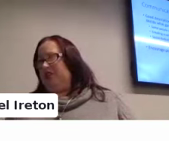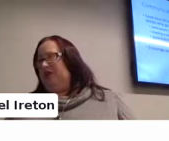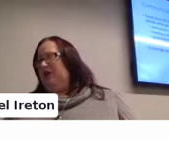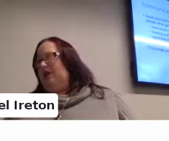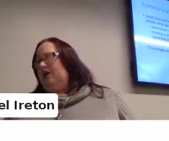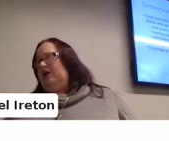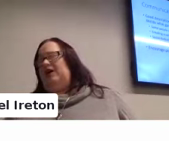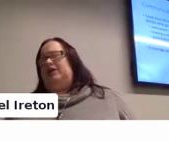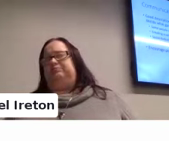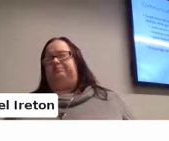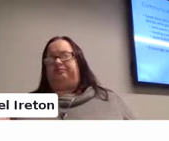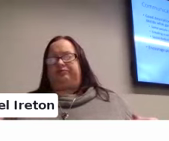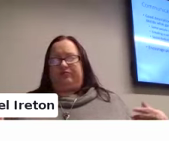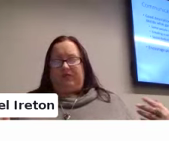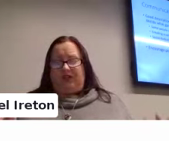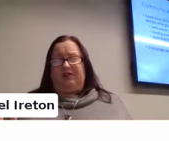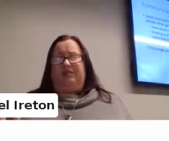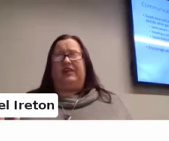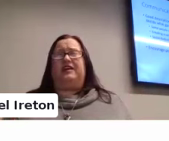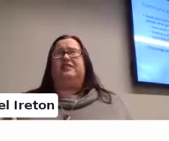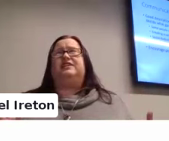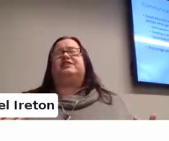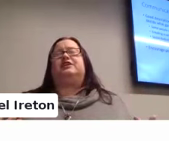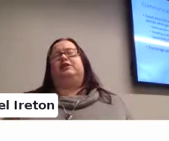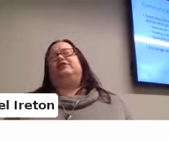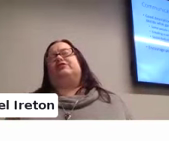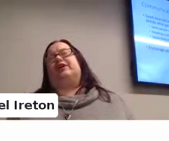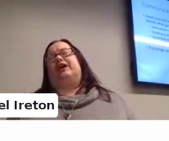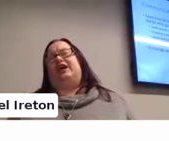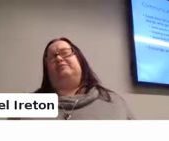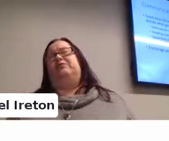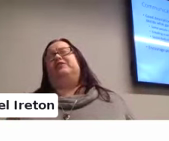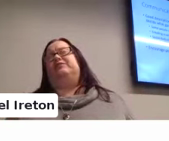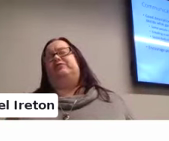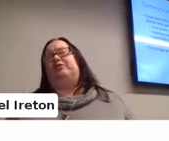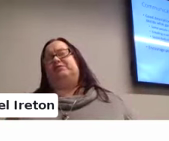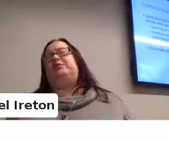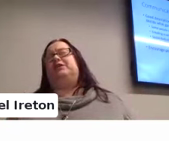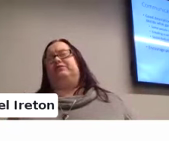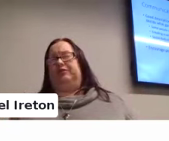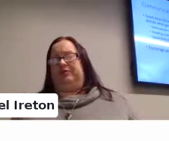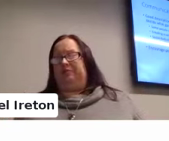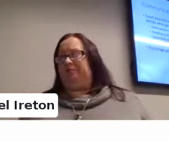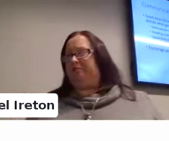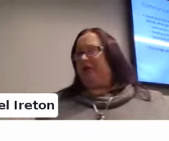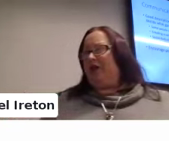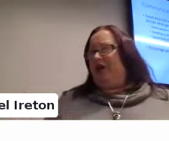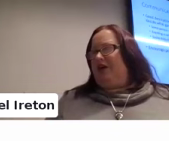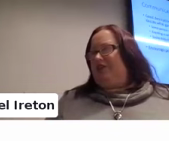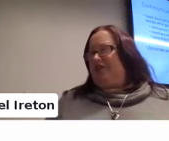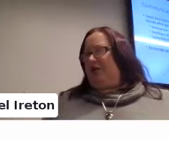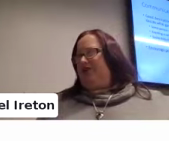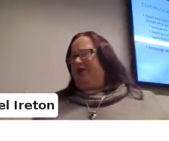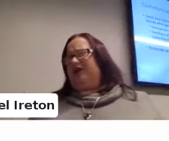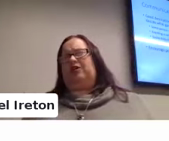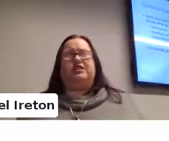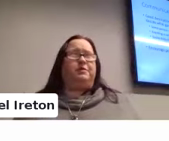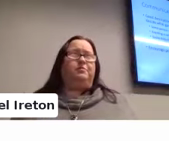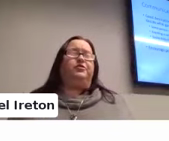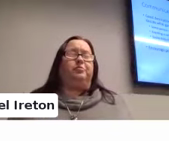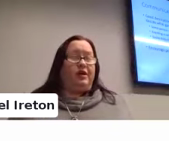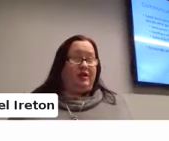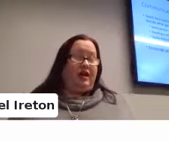So you know different people are going to have different feelings and preferences on what they want to do with games.